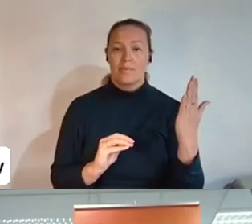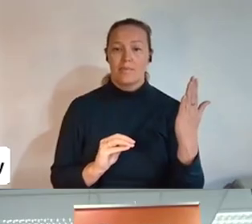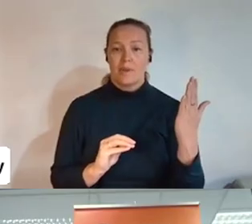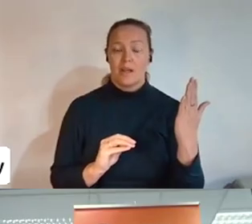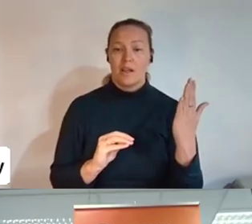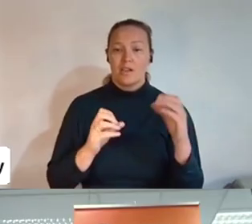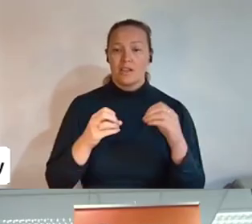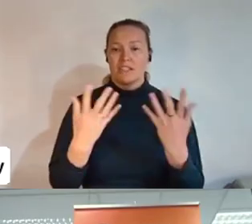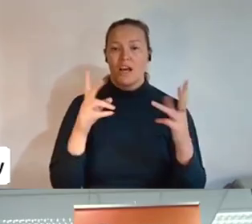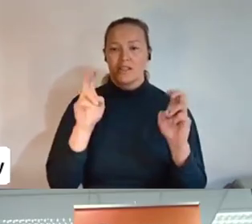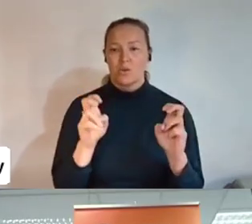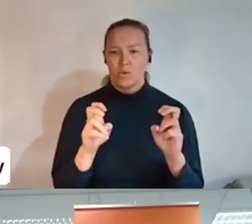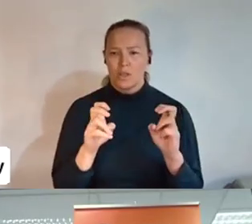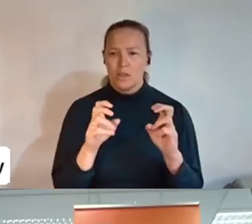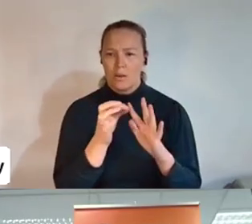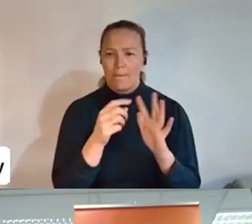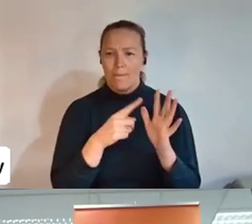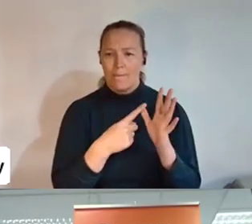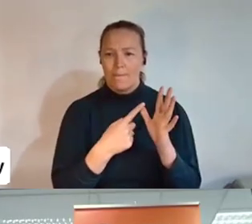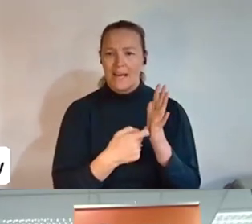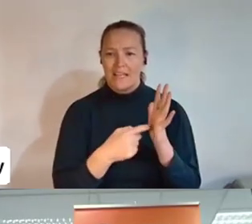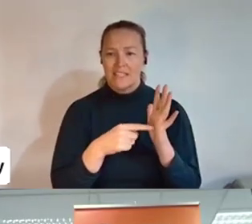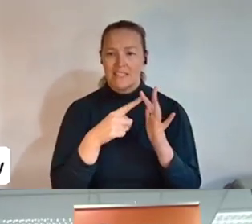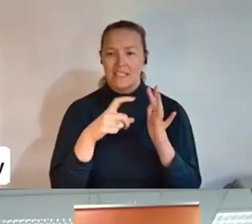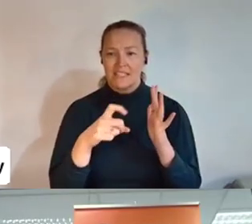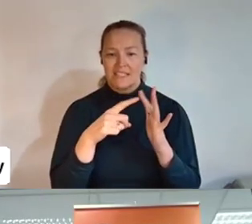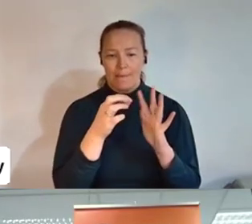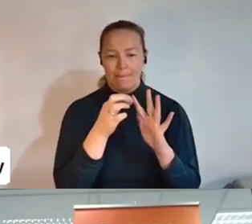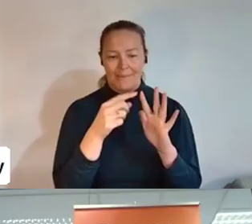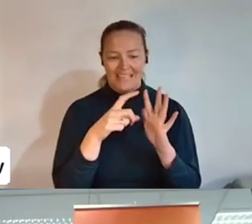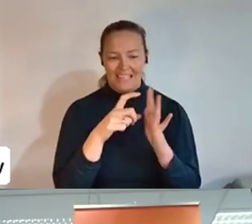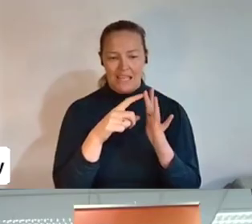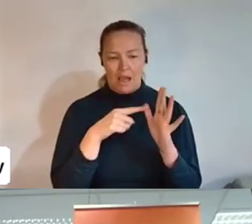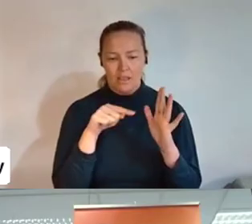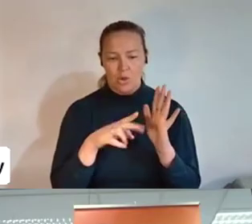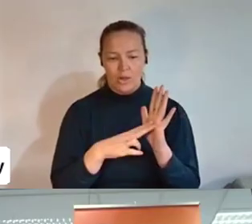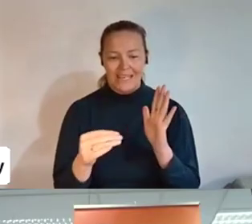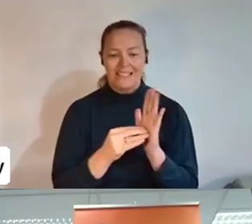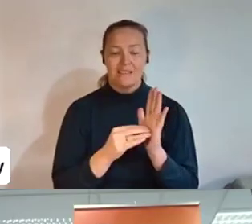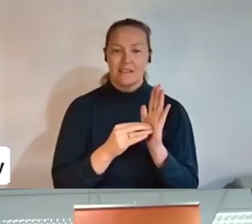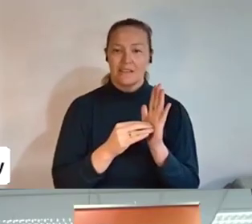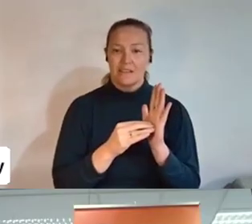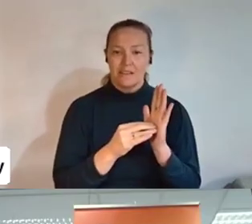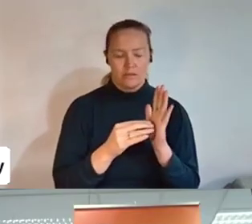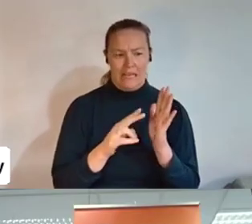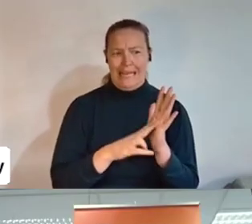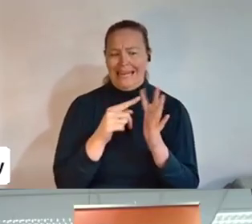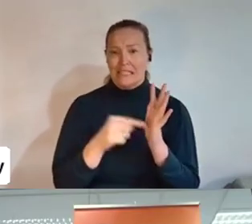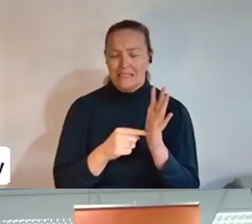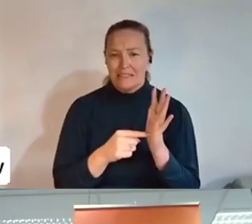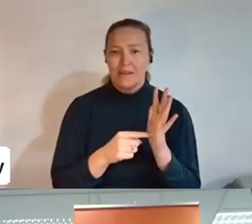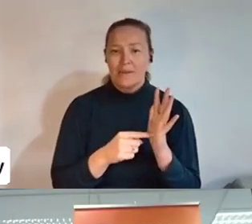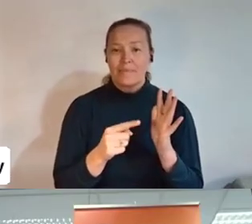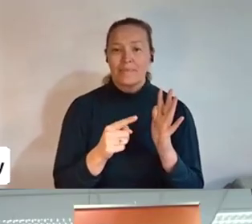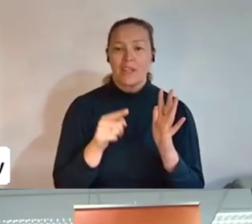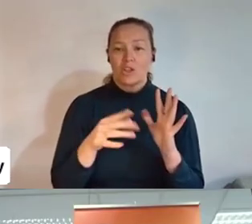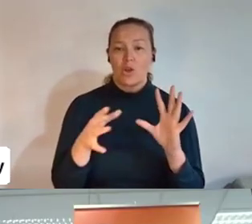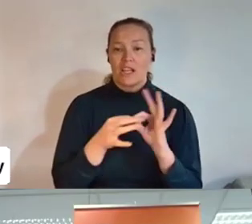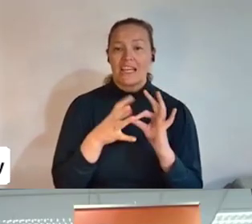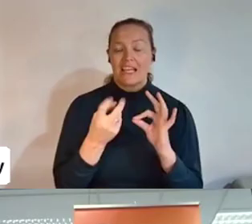participedia.net. And if you go in there, that link I just provided has 213 examples of people